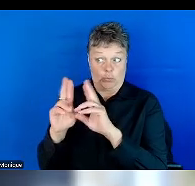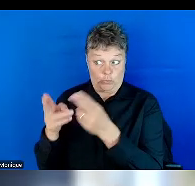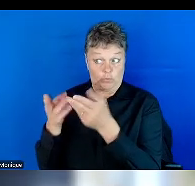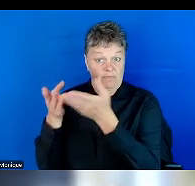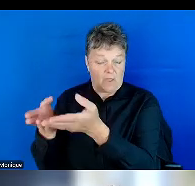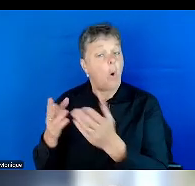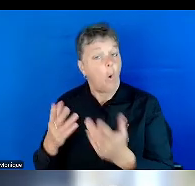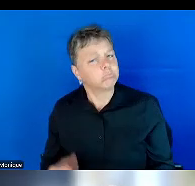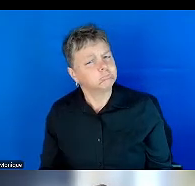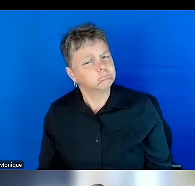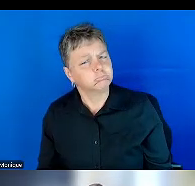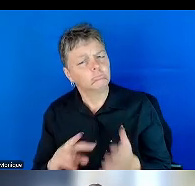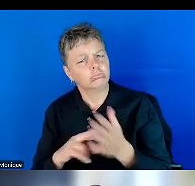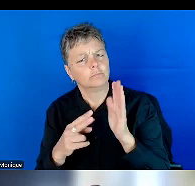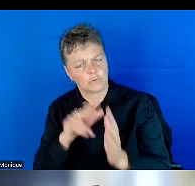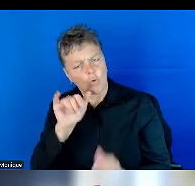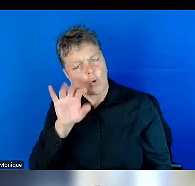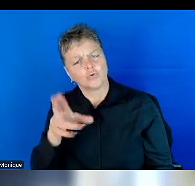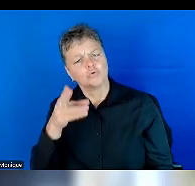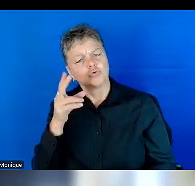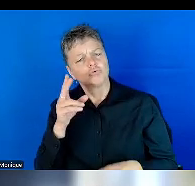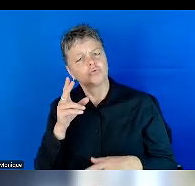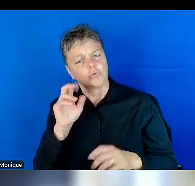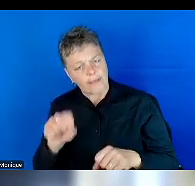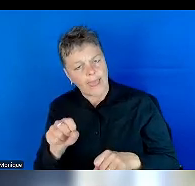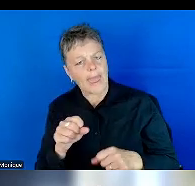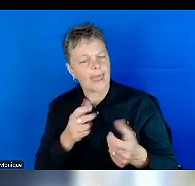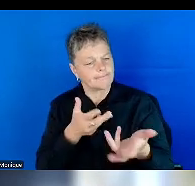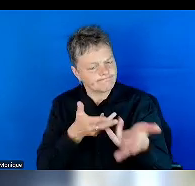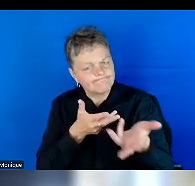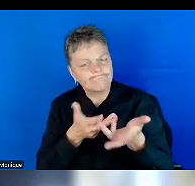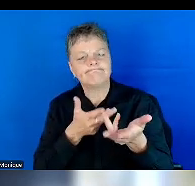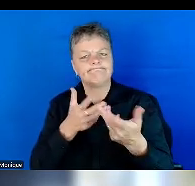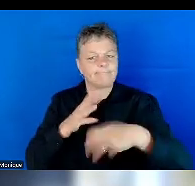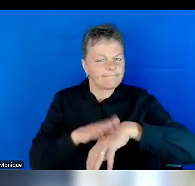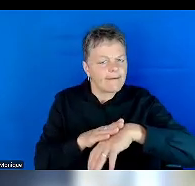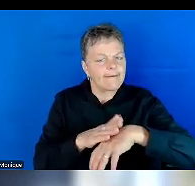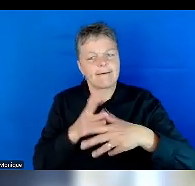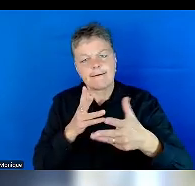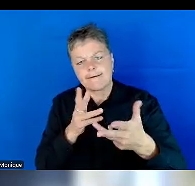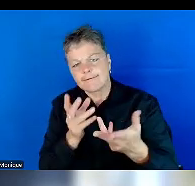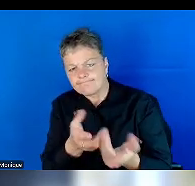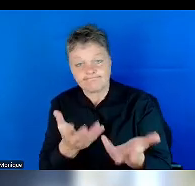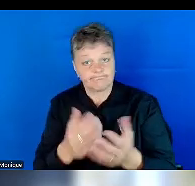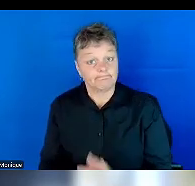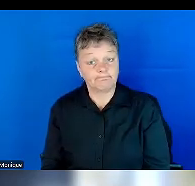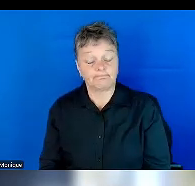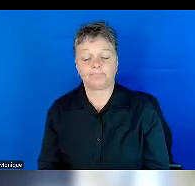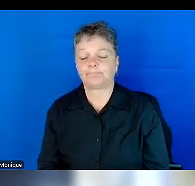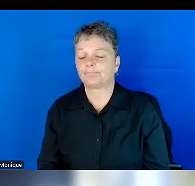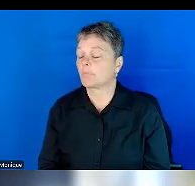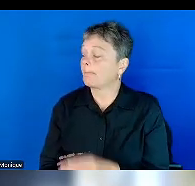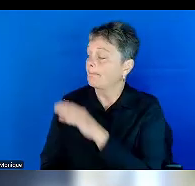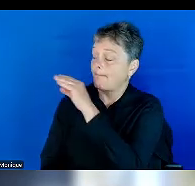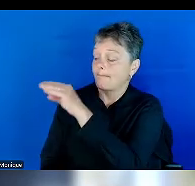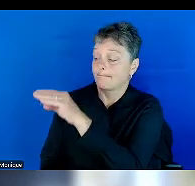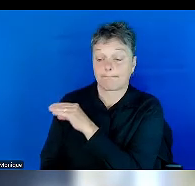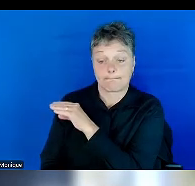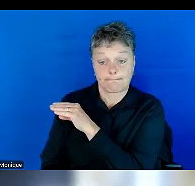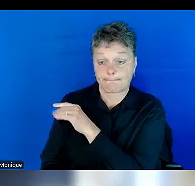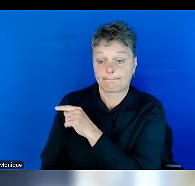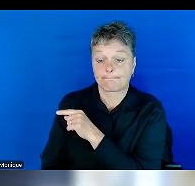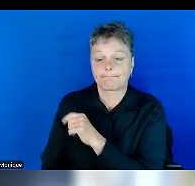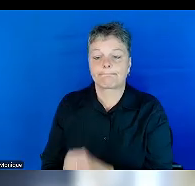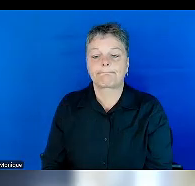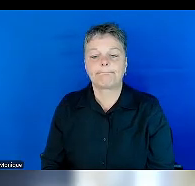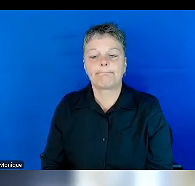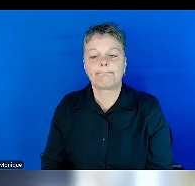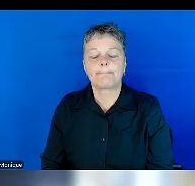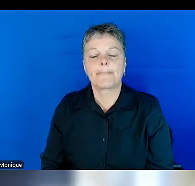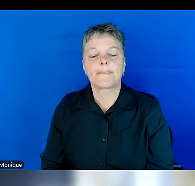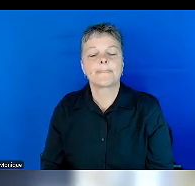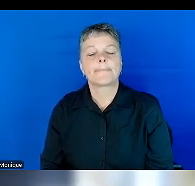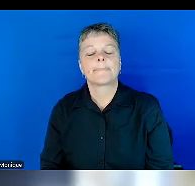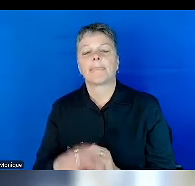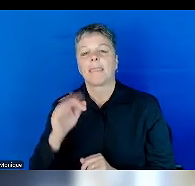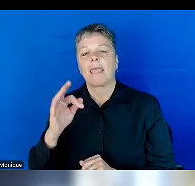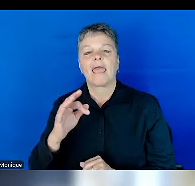give you advice about that. We also um do focus on discrimination in primary and secondary education.